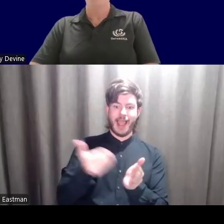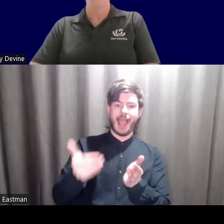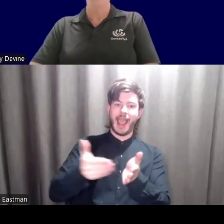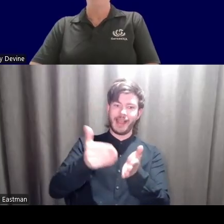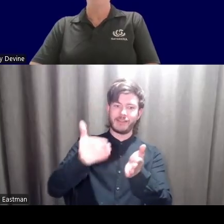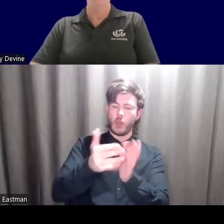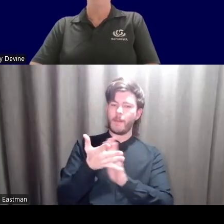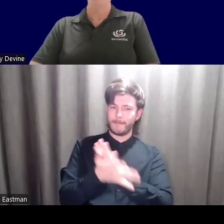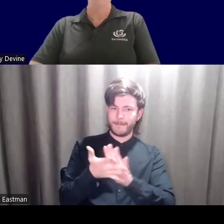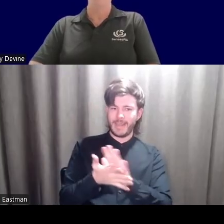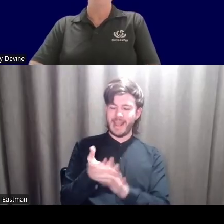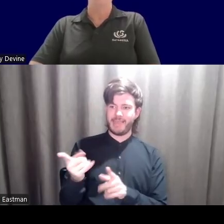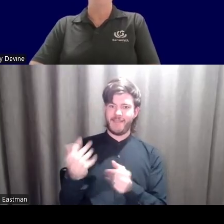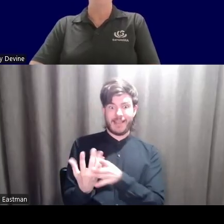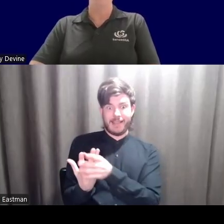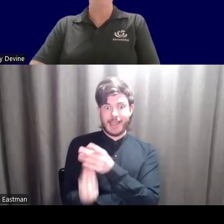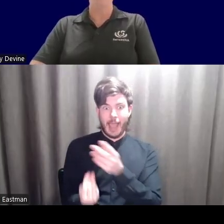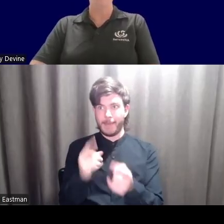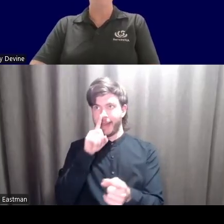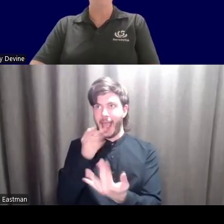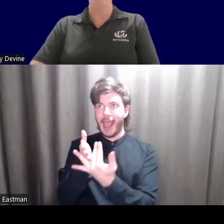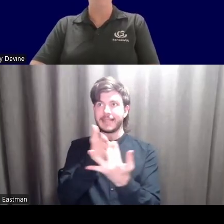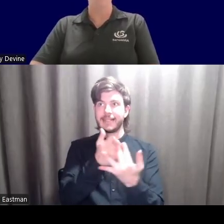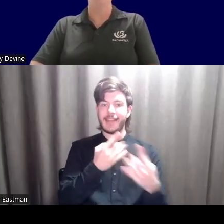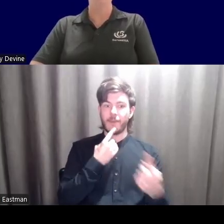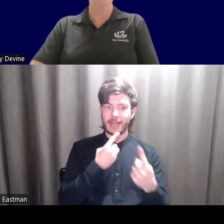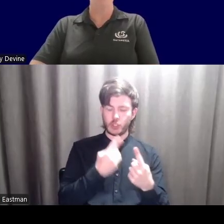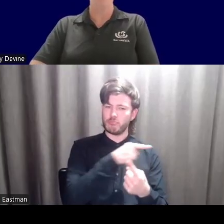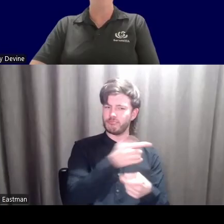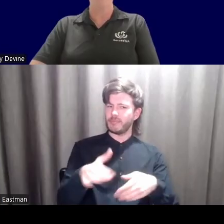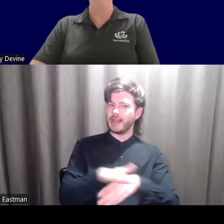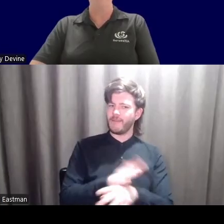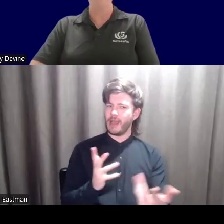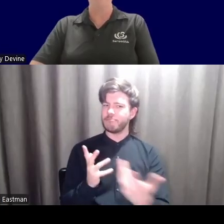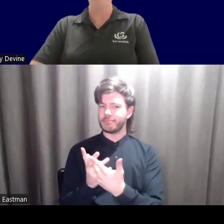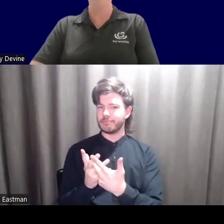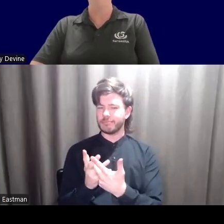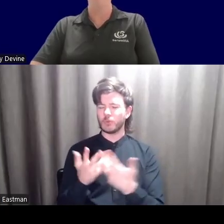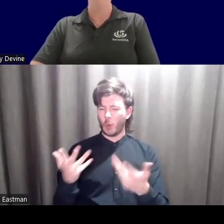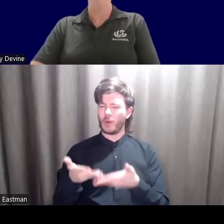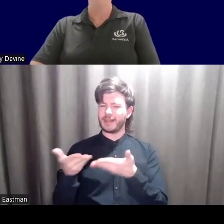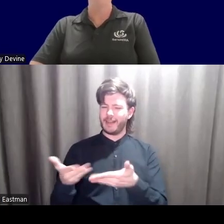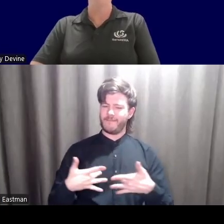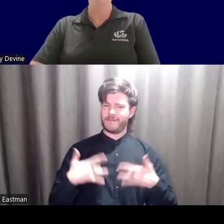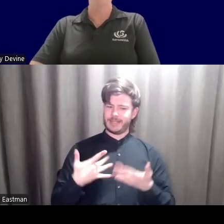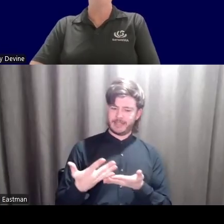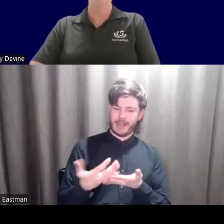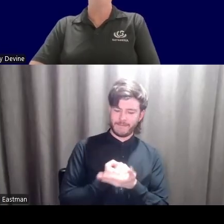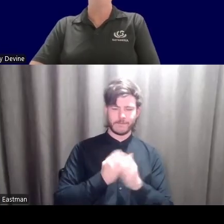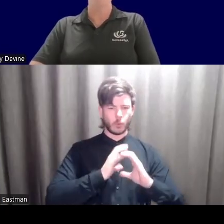supports emotional regulation, that sense of safety and communication. A solid foundation